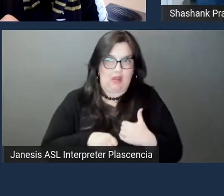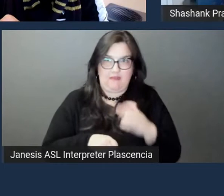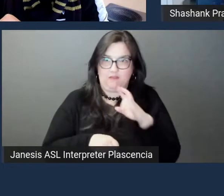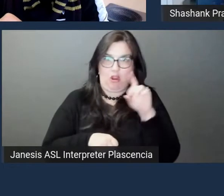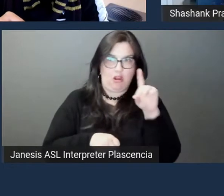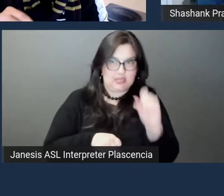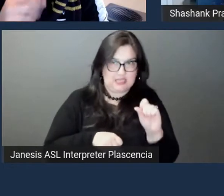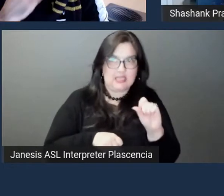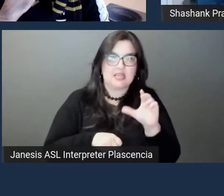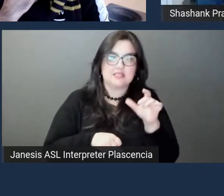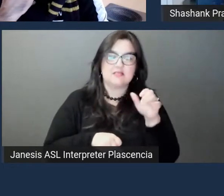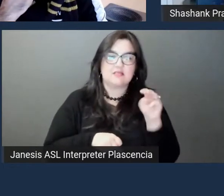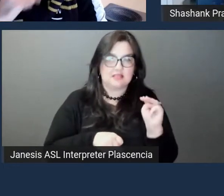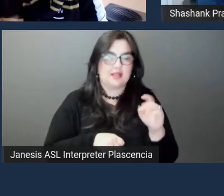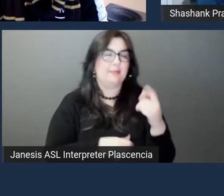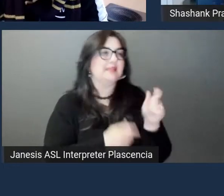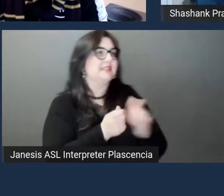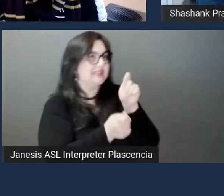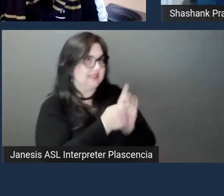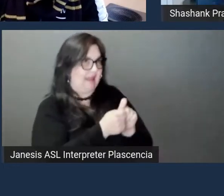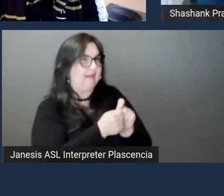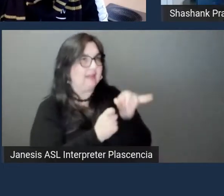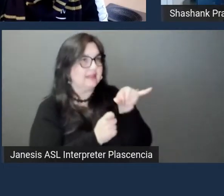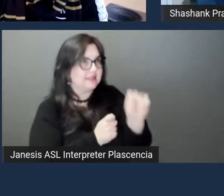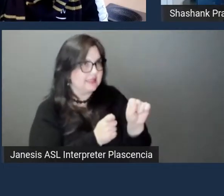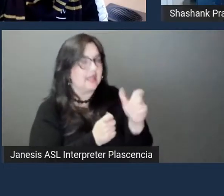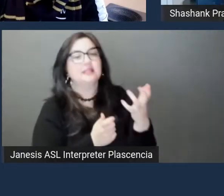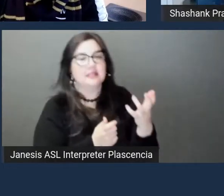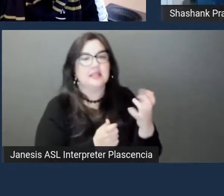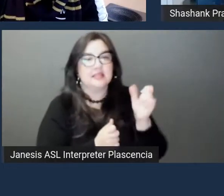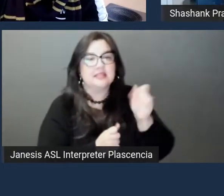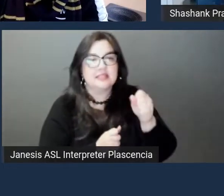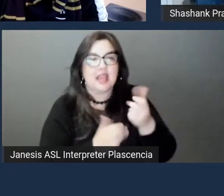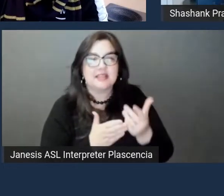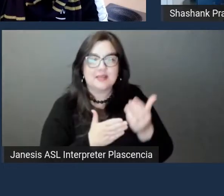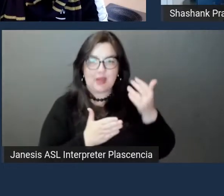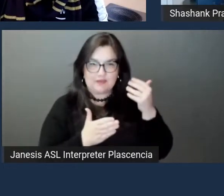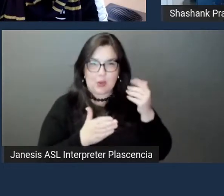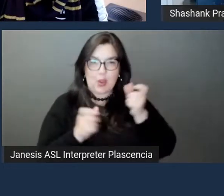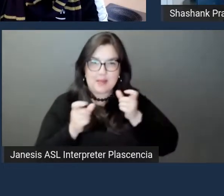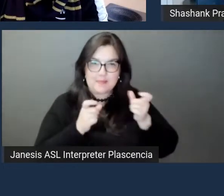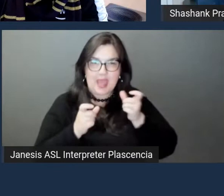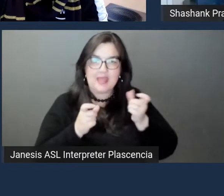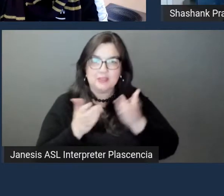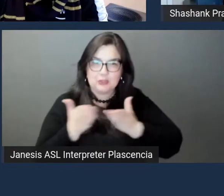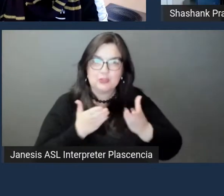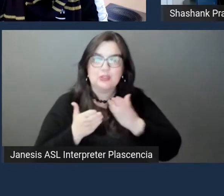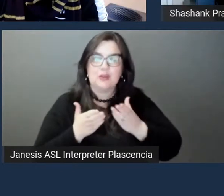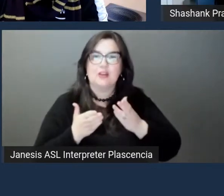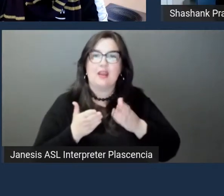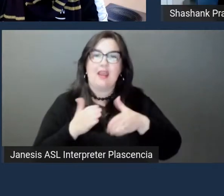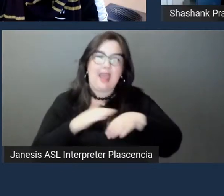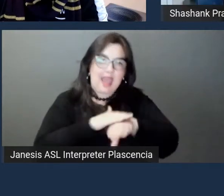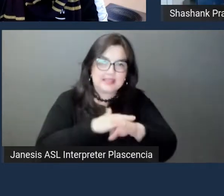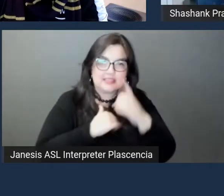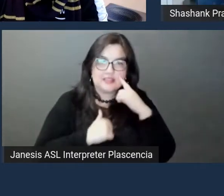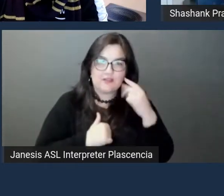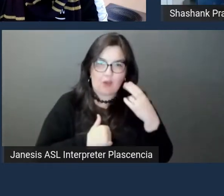Exactly. It's like, RDS monitor service, but with the access of the horse and the capabilities that gives elevate privilege